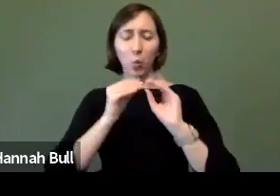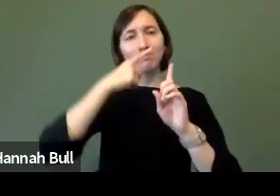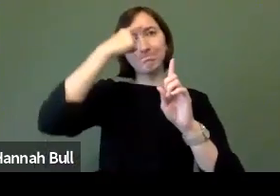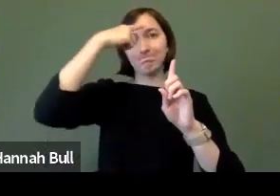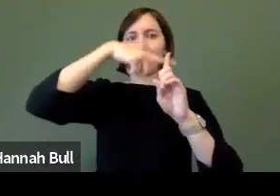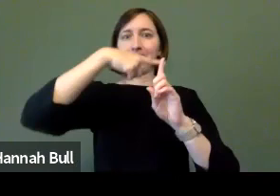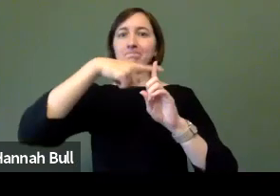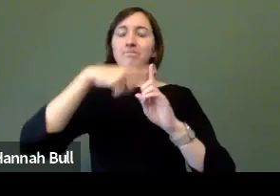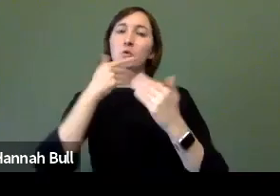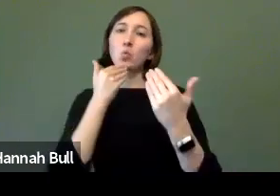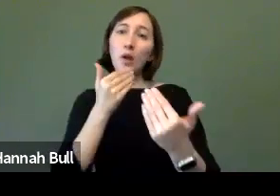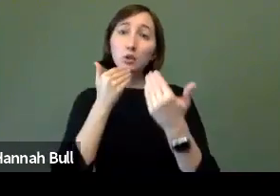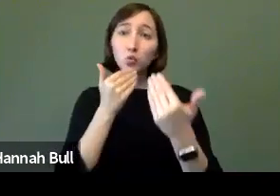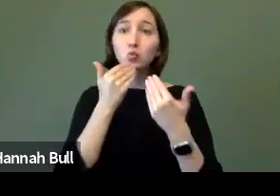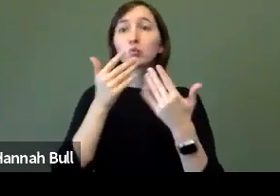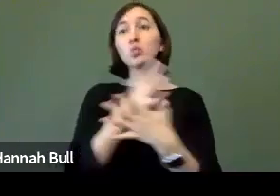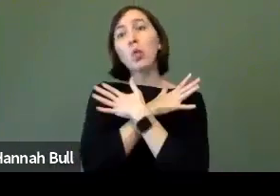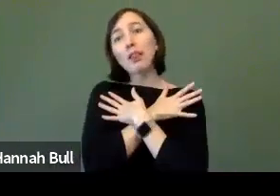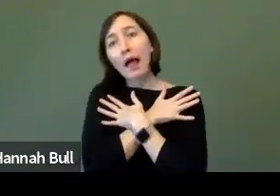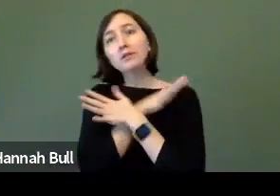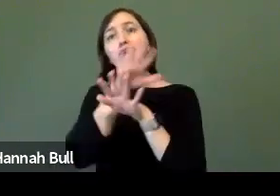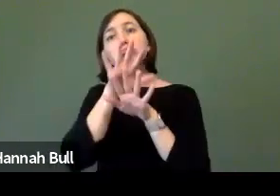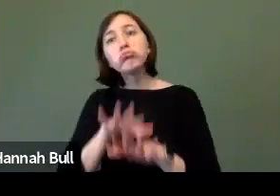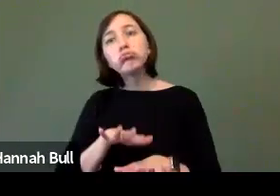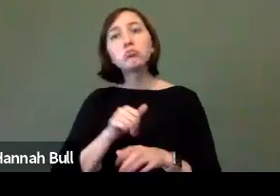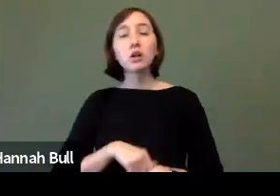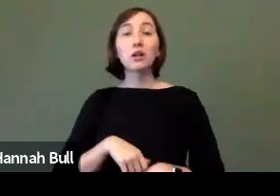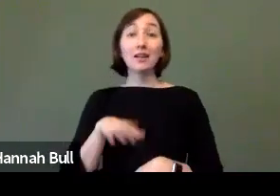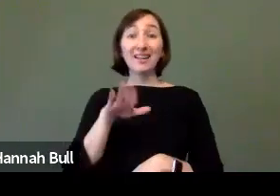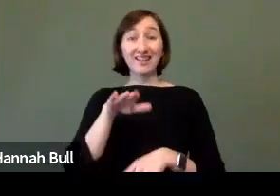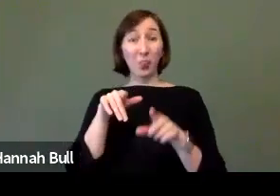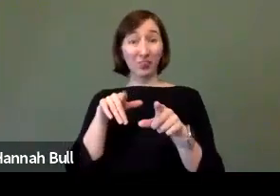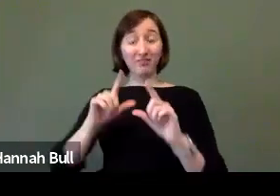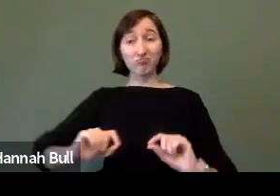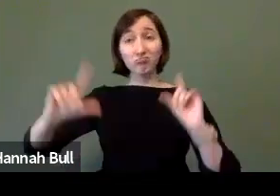So the following slides as a reminder contain a variety of options